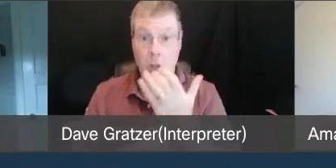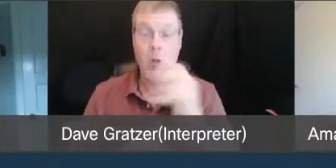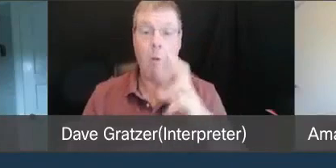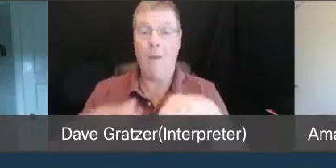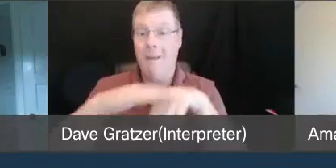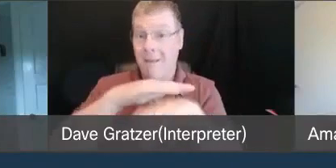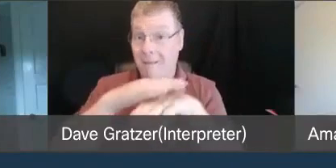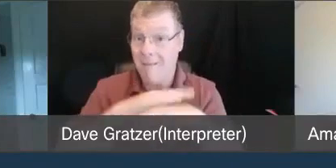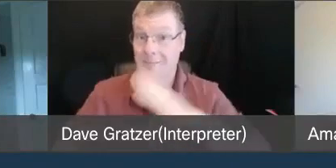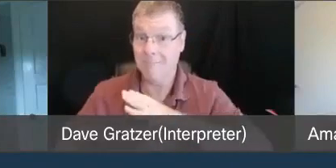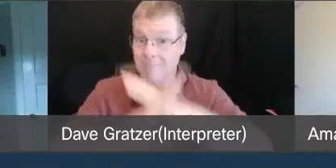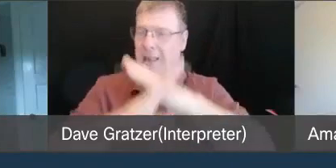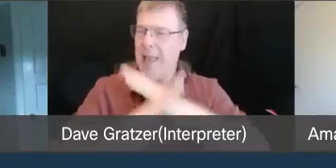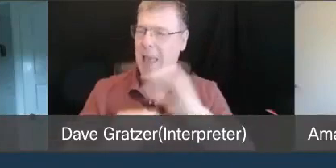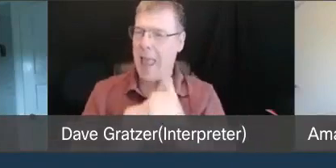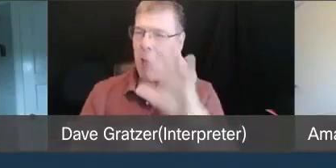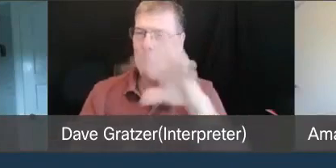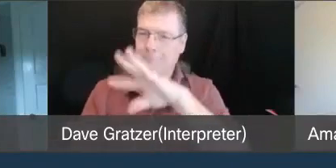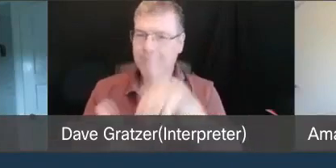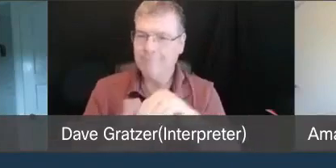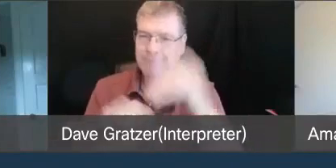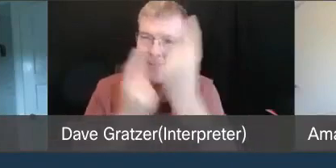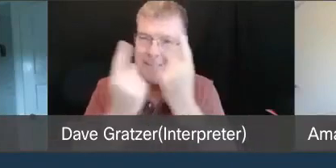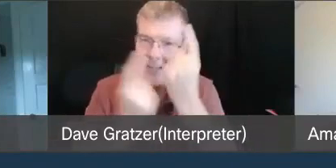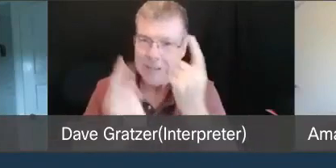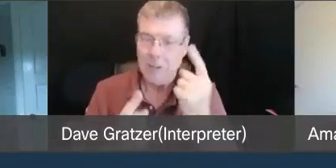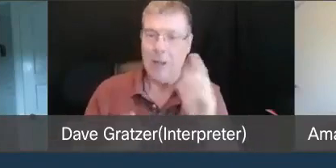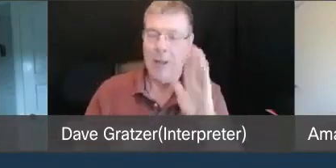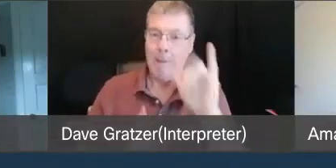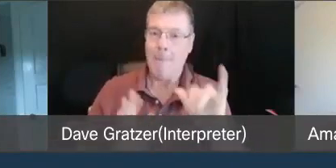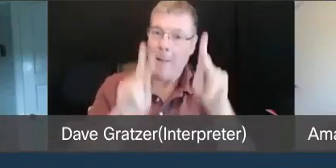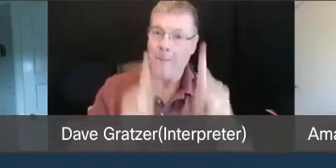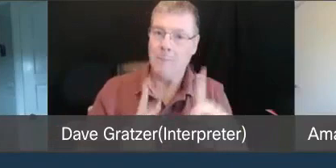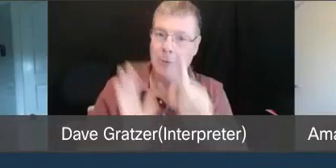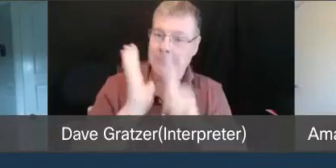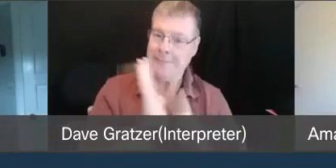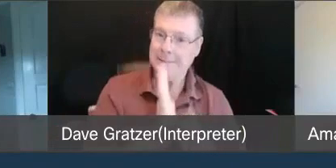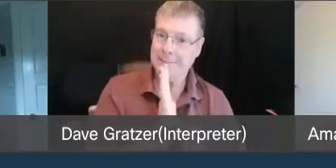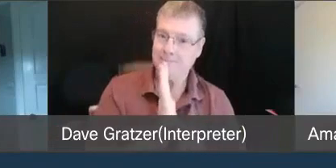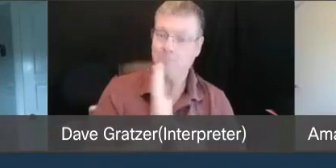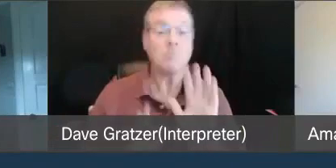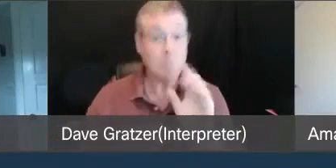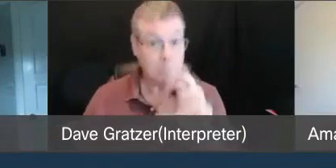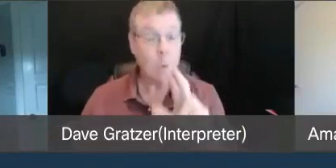how is that taken into consideration by the examiner? Or is there any information that the SOAR representative